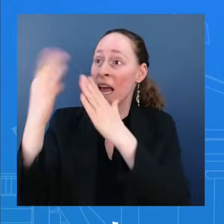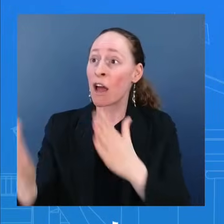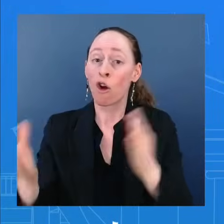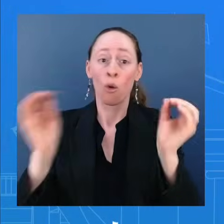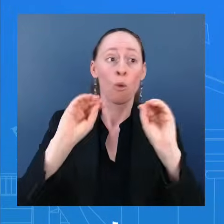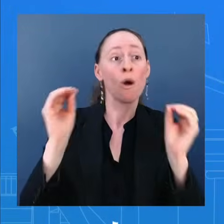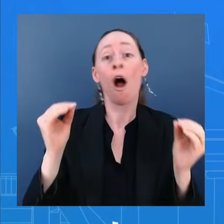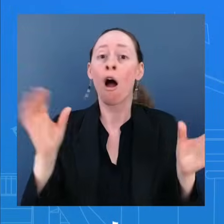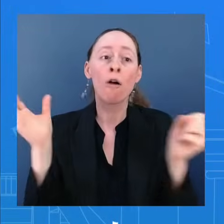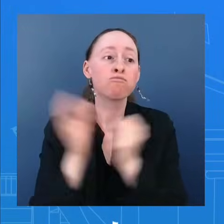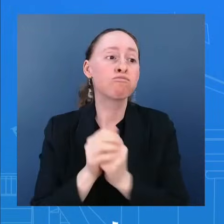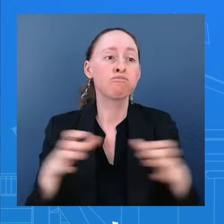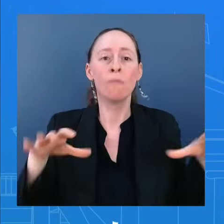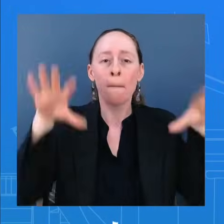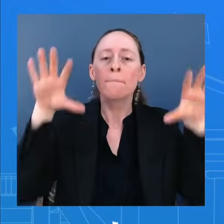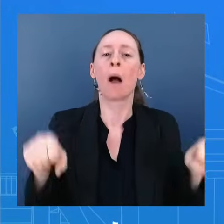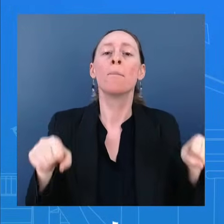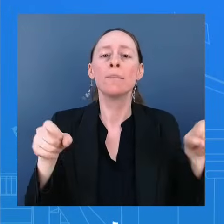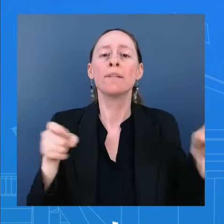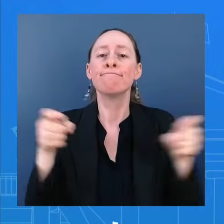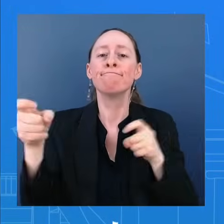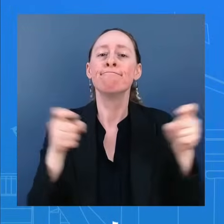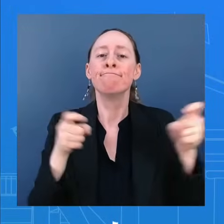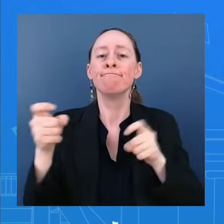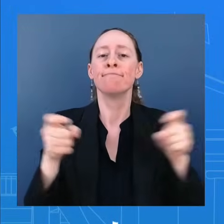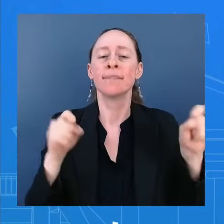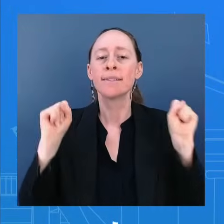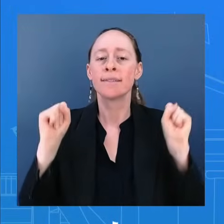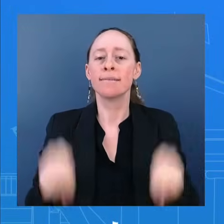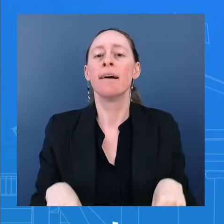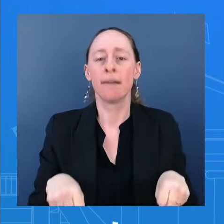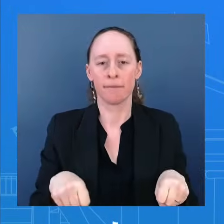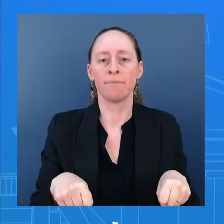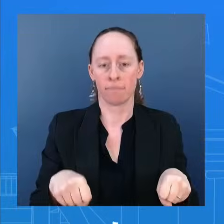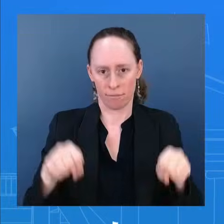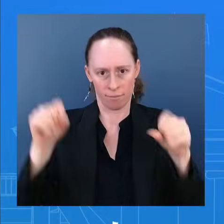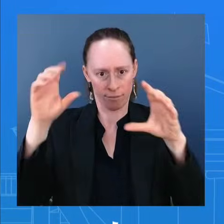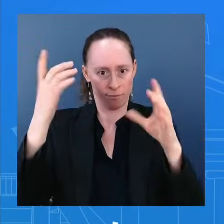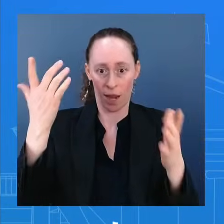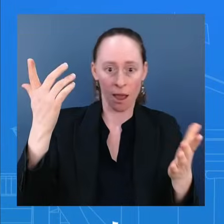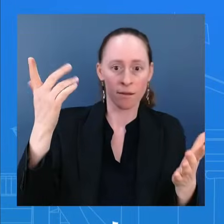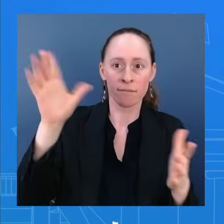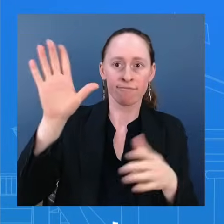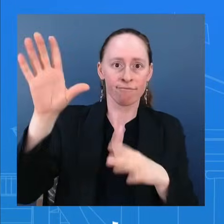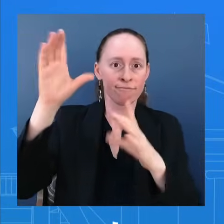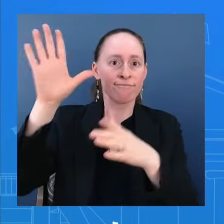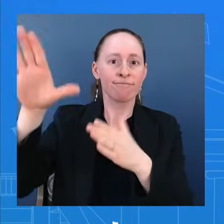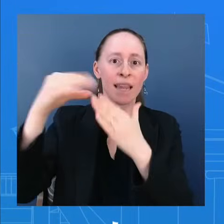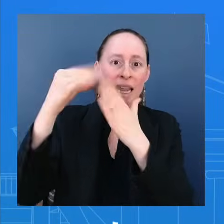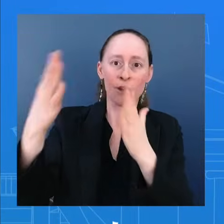with the fall of Assad and now Russia -- or Iran not coming to the rescue; Russia now also not coming to rescue.